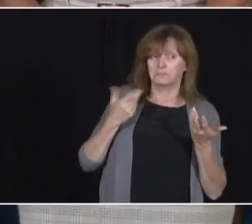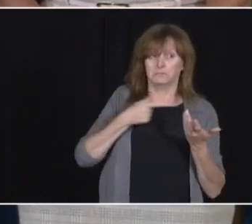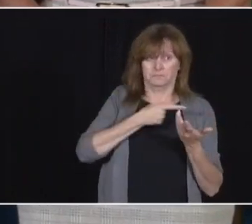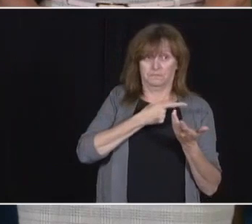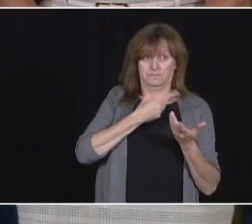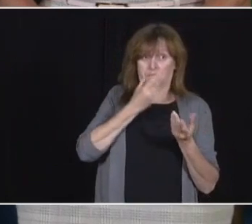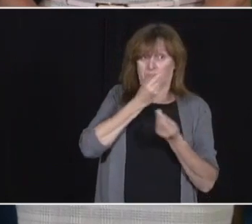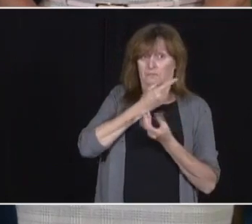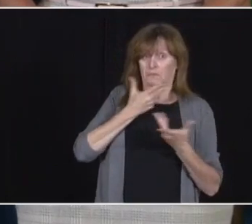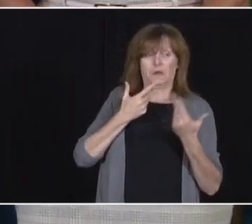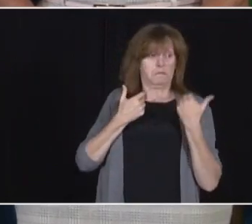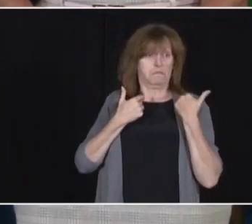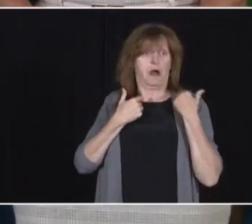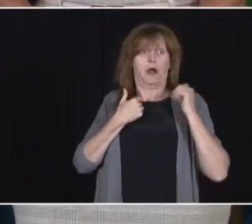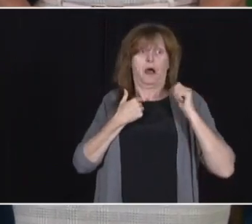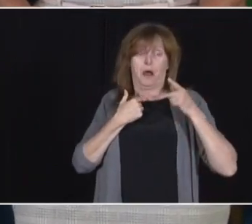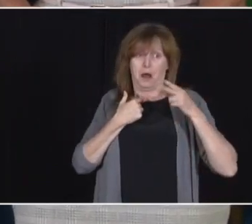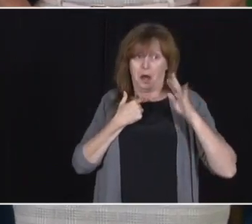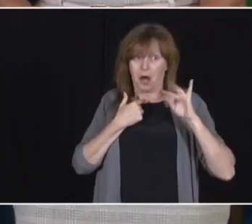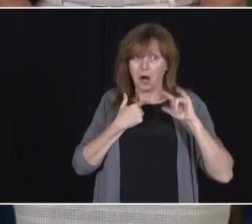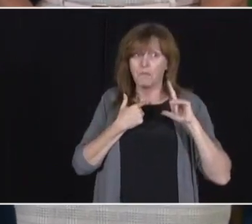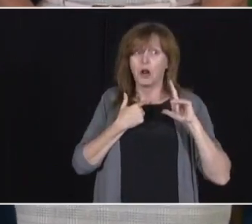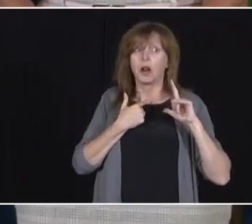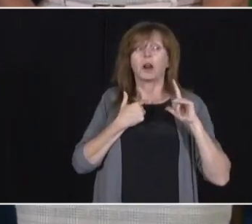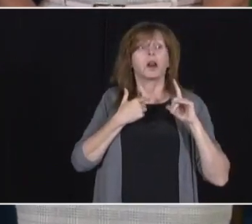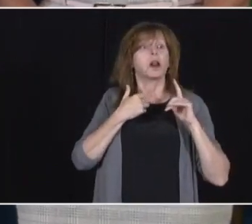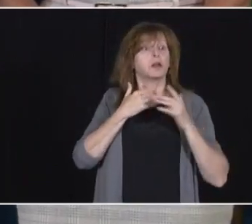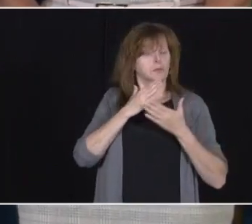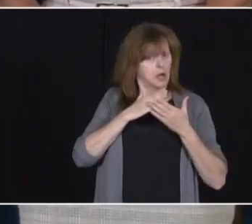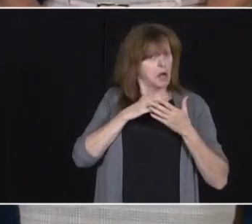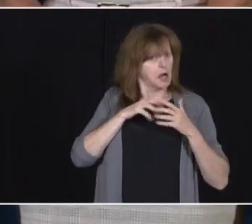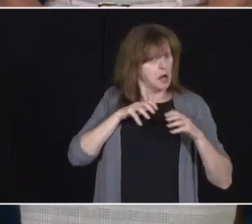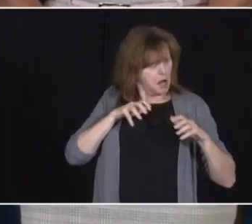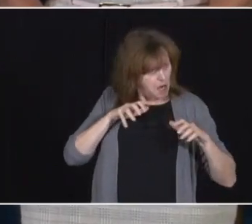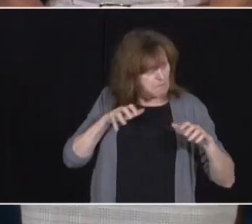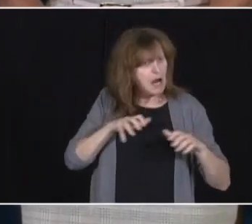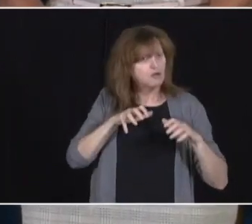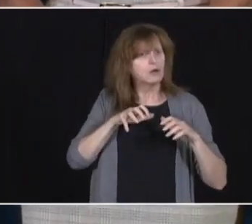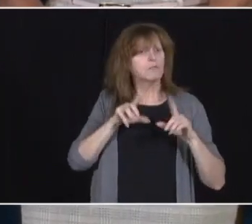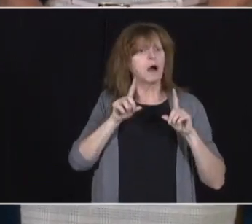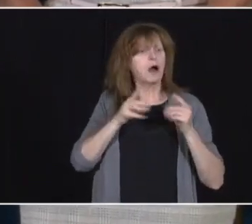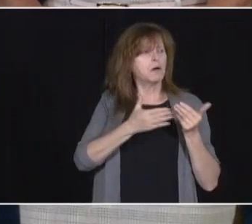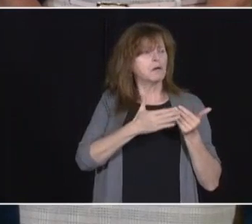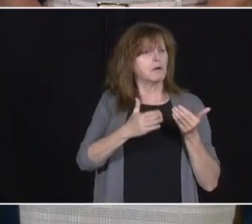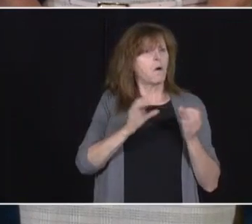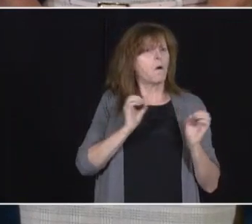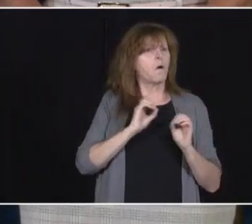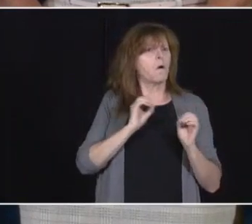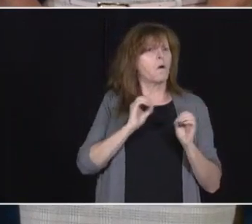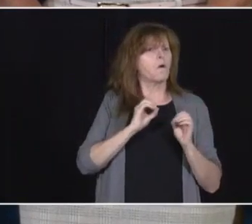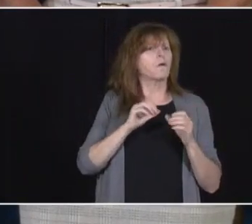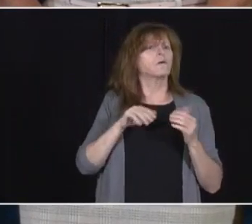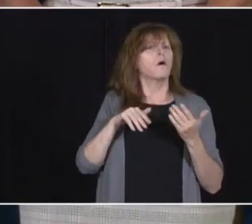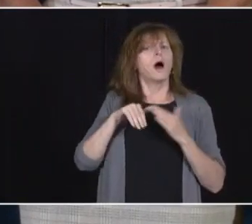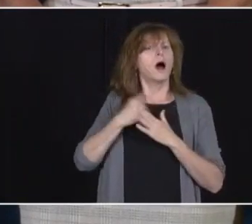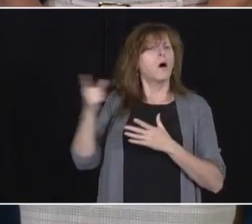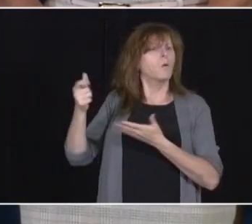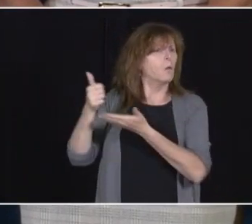Ontario long-term care homes for a second wave of the virus. They say that beyond the action plan that was announced back in April, nothing has really been